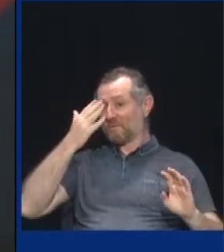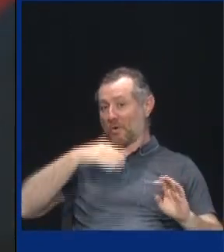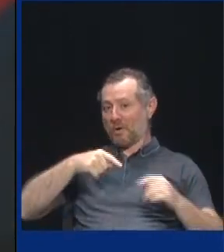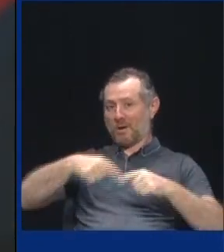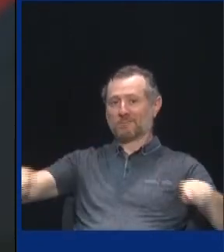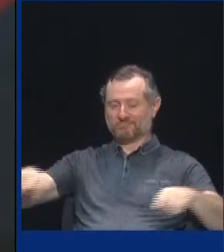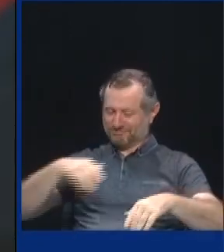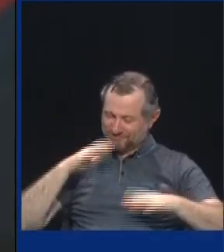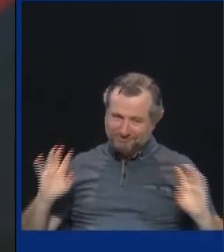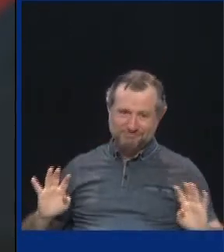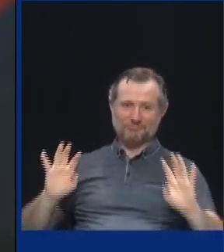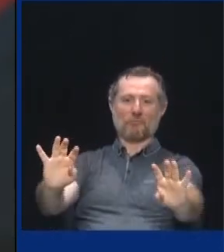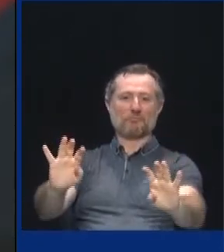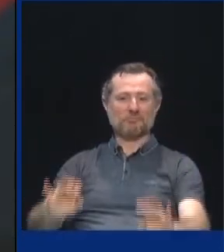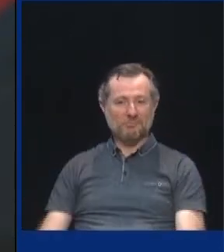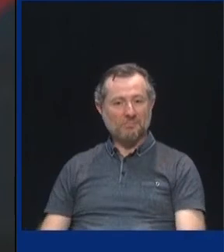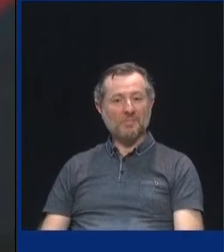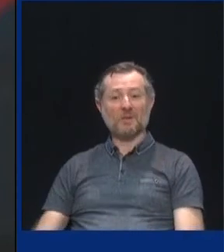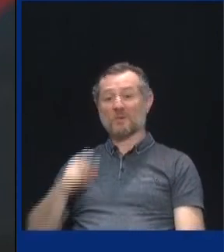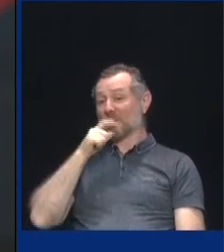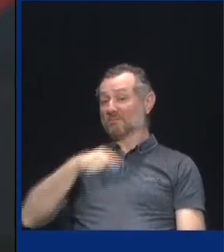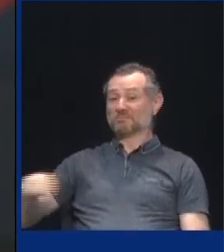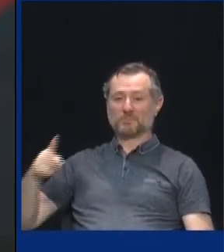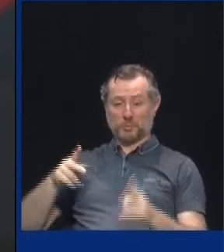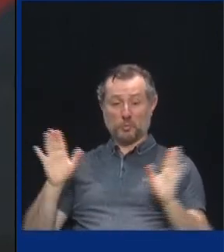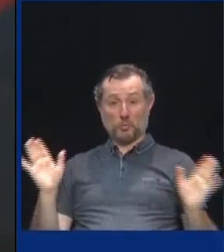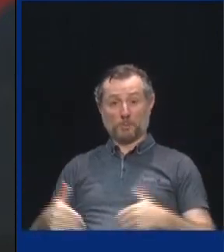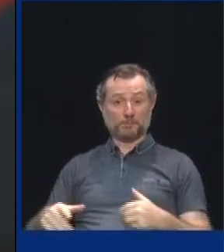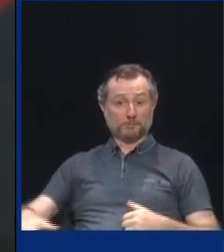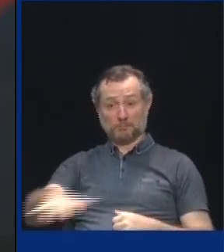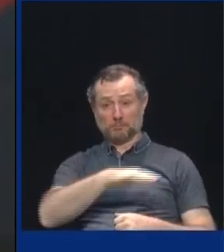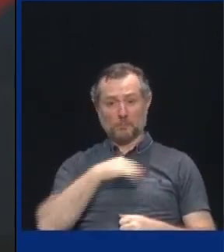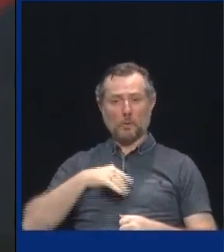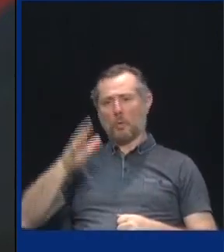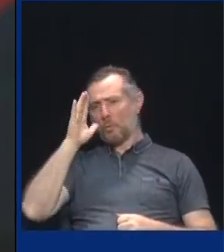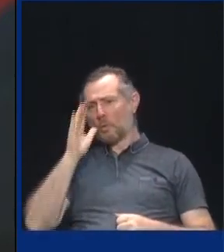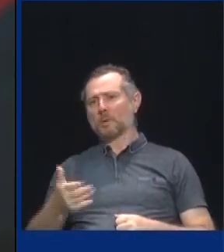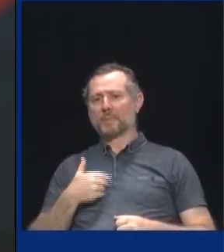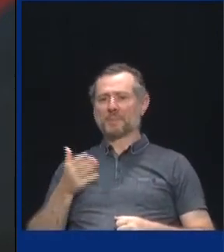AND THE PEOPLE WHO ARE WITH US TODAY WILL BE ON THE FRONT LINES. AND THE PEOPLE IN THIS ROOM WILL